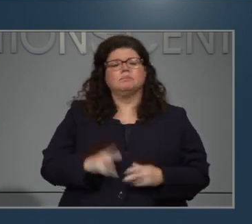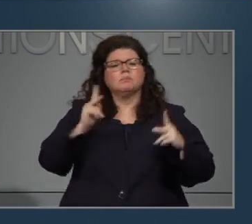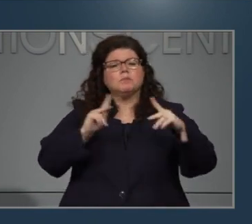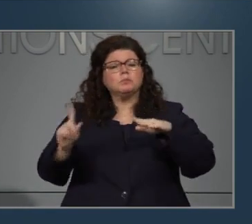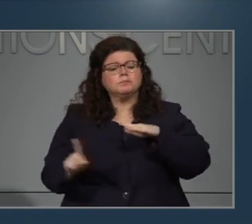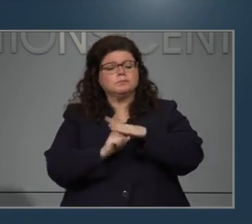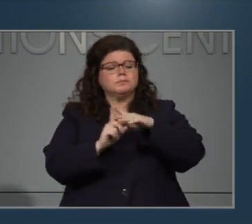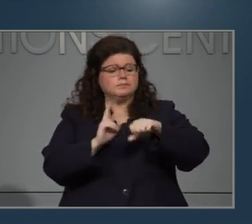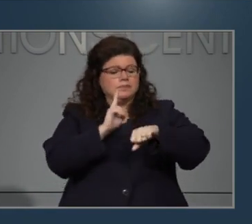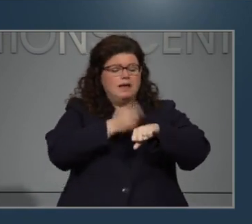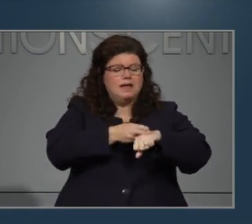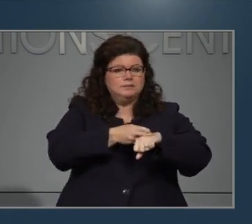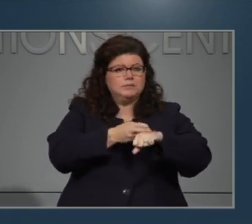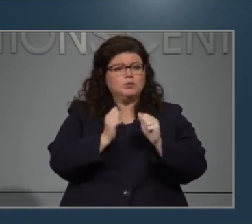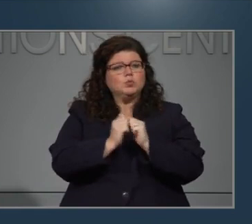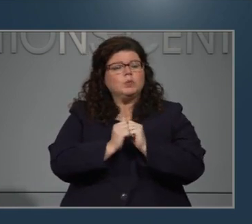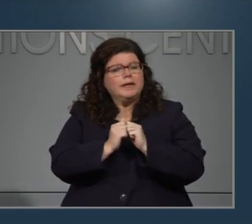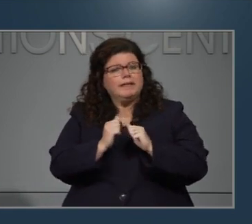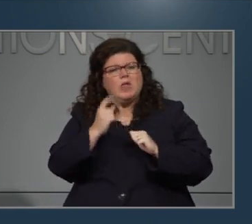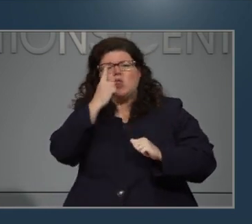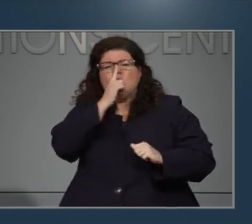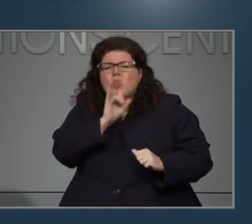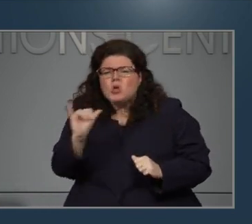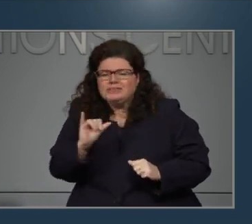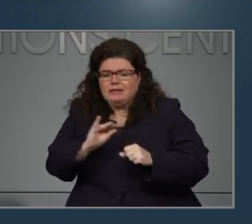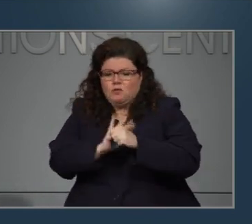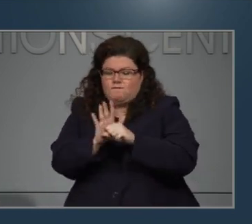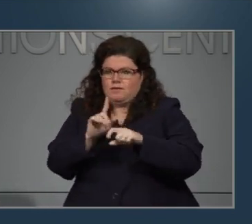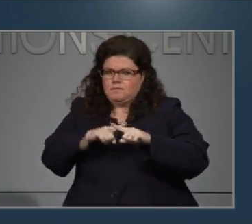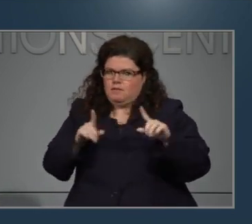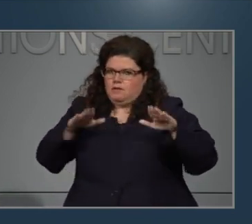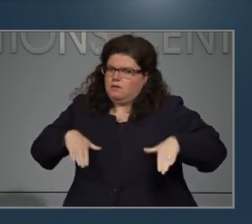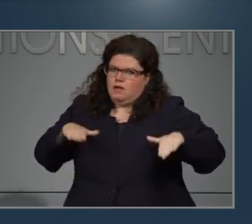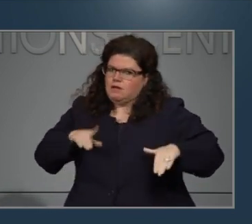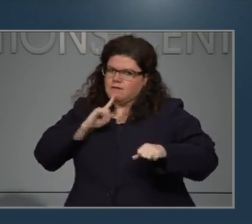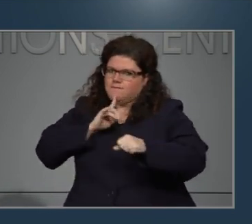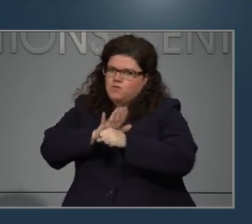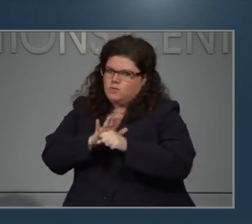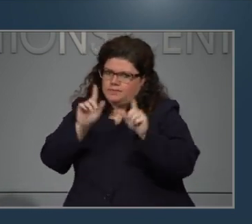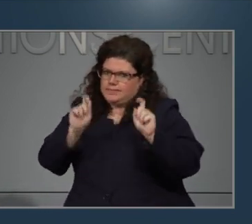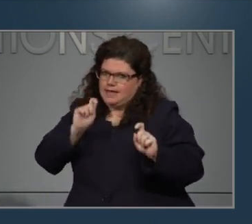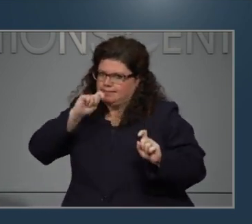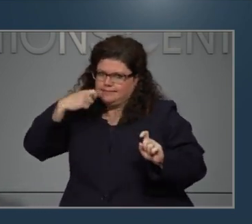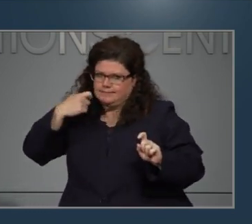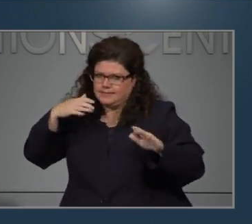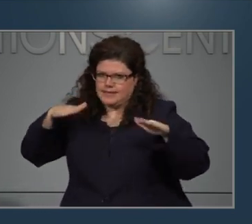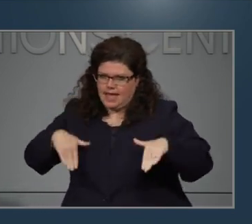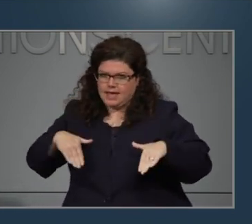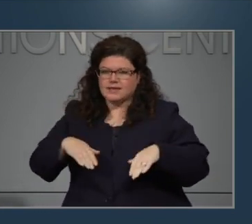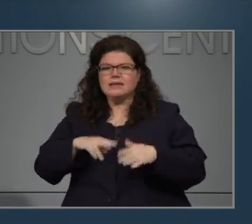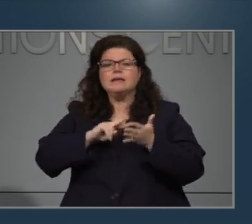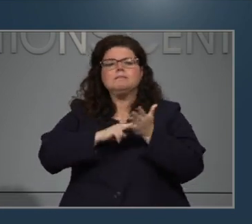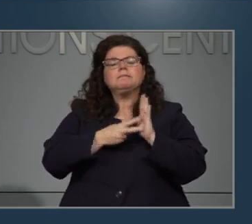SO IN OUR FIRST GRAPH WE LOOK AT PEOPLE WHO COME TO THE EMERGENCY DEPARTMENT WITH WHAT’S CALLED COVID.